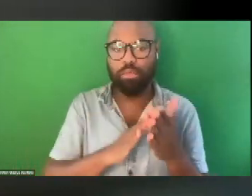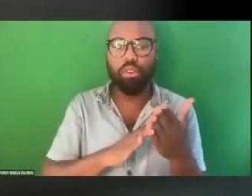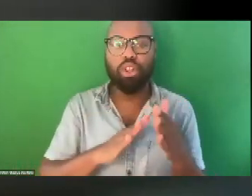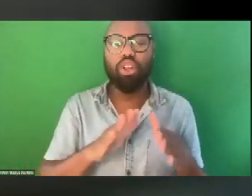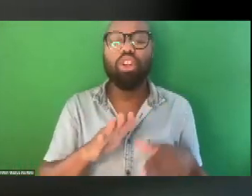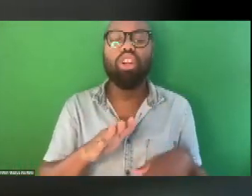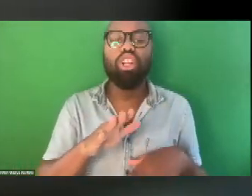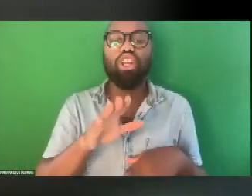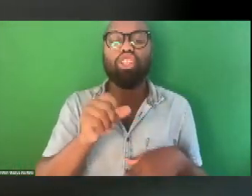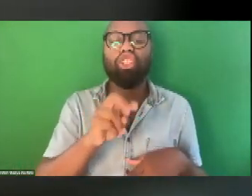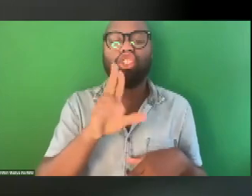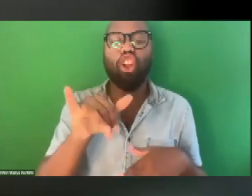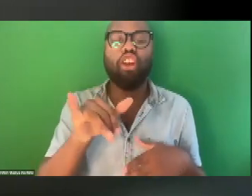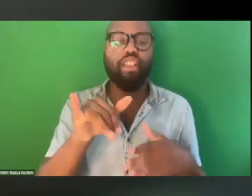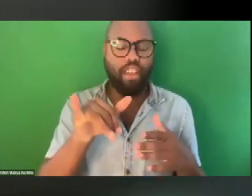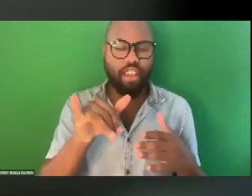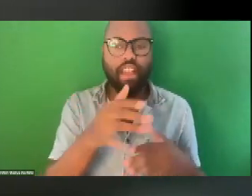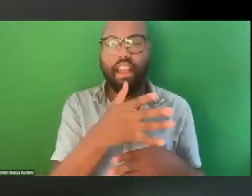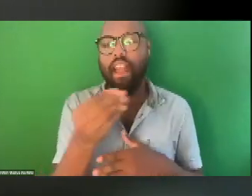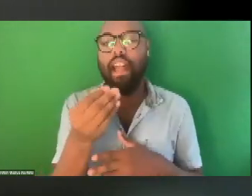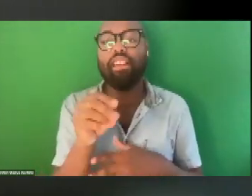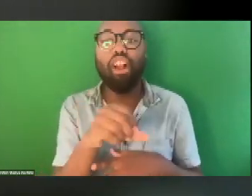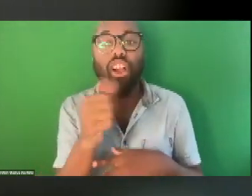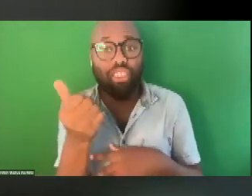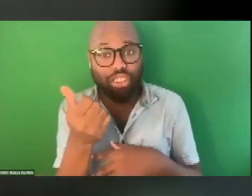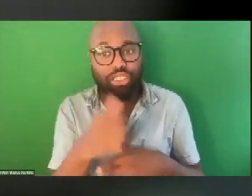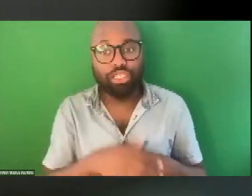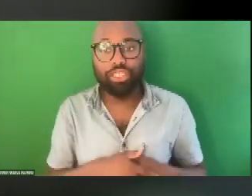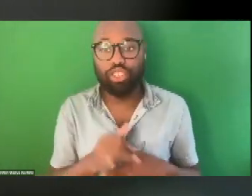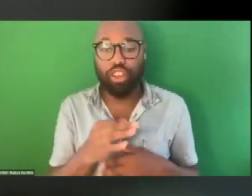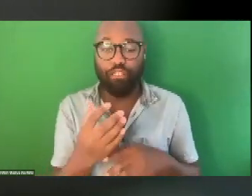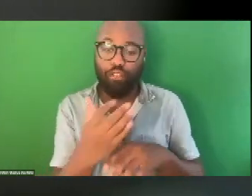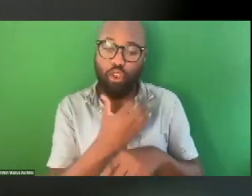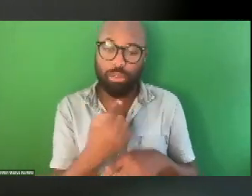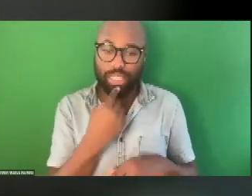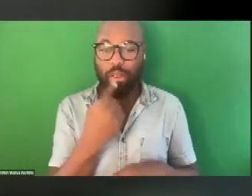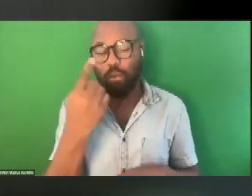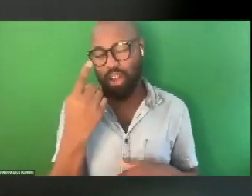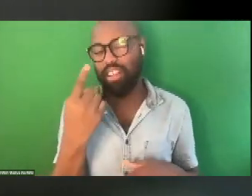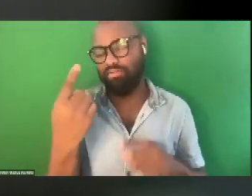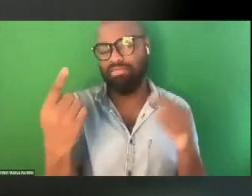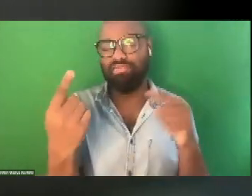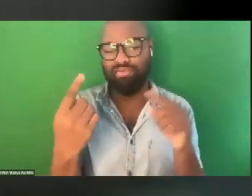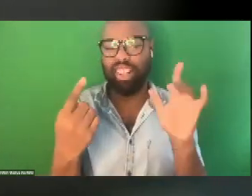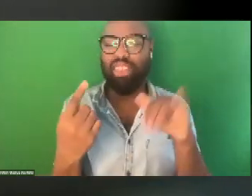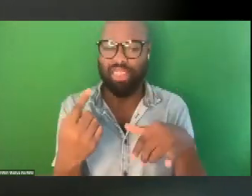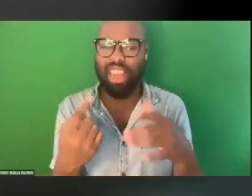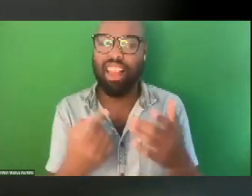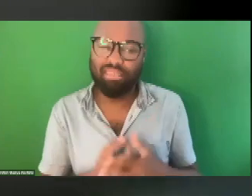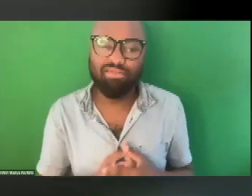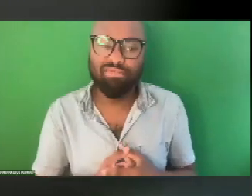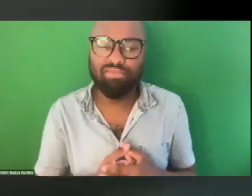That would be, if you force me to say one, that would probably be the one